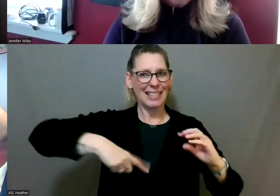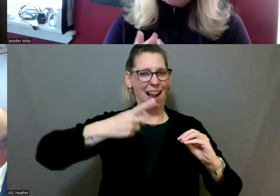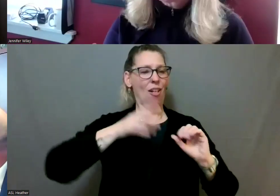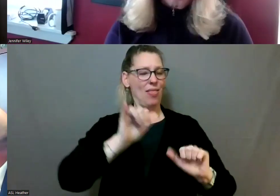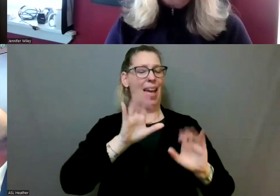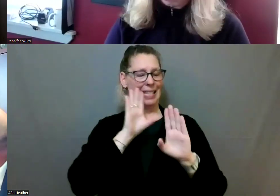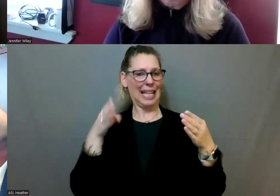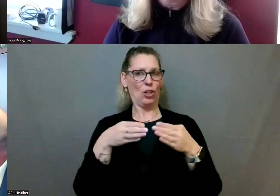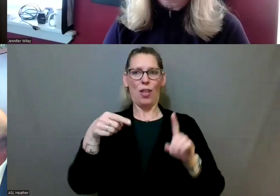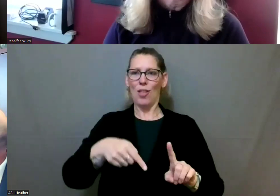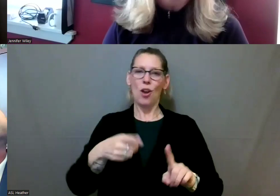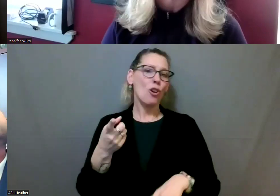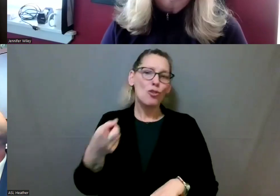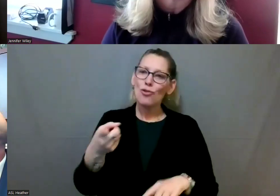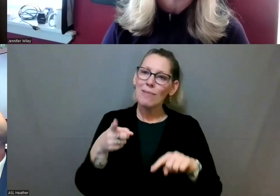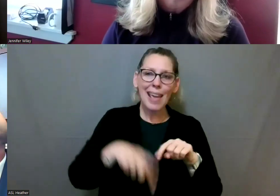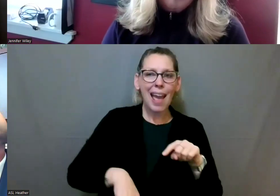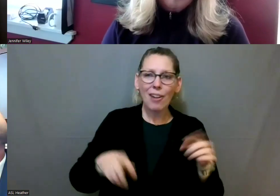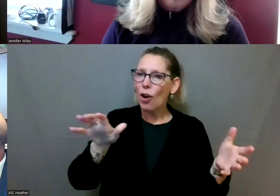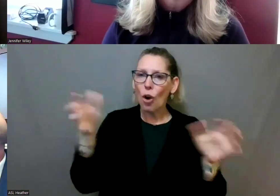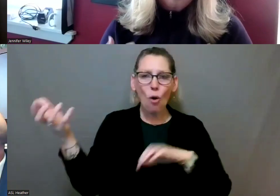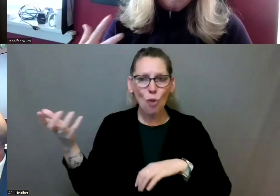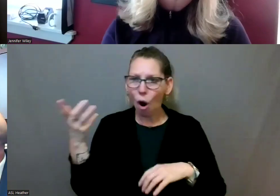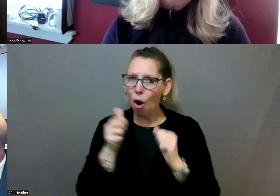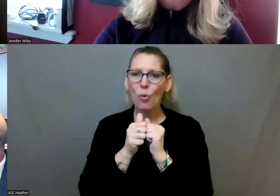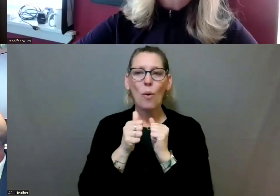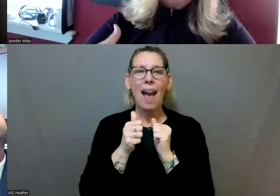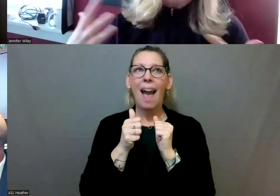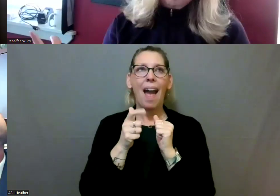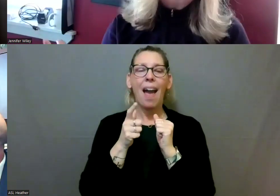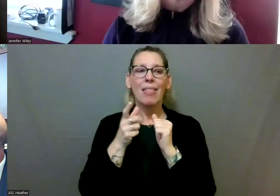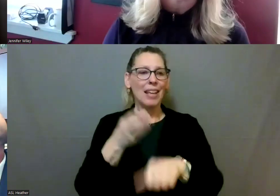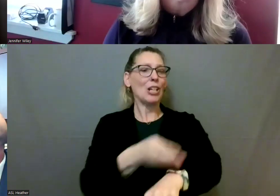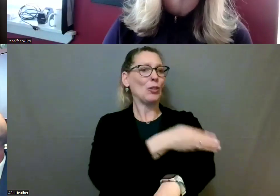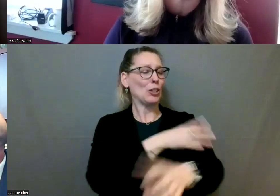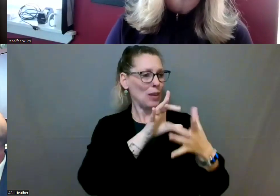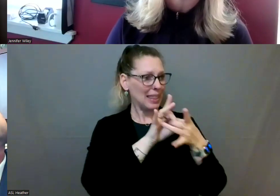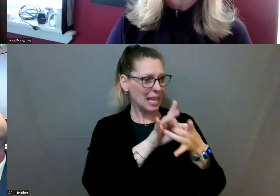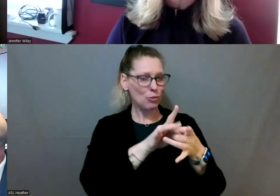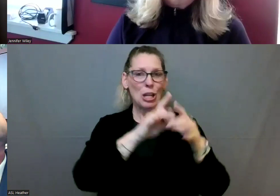you cannot go wrong in increasing both relationship and elevating student voice